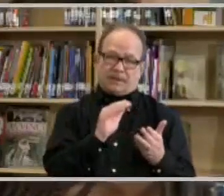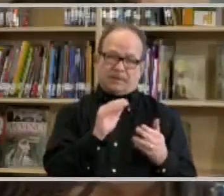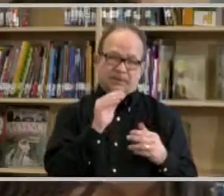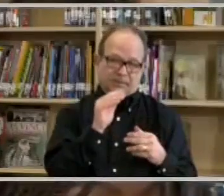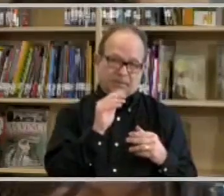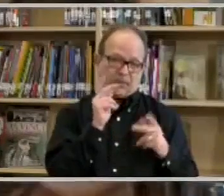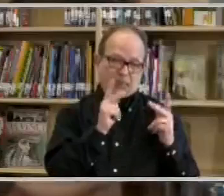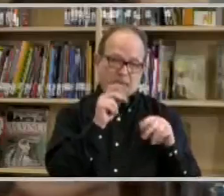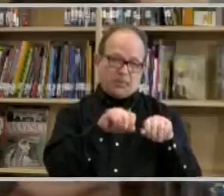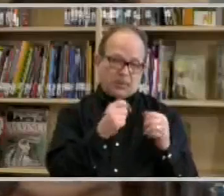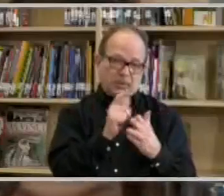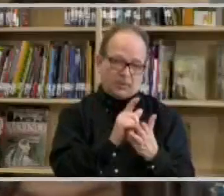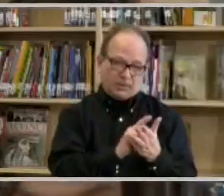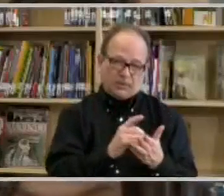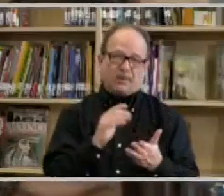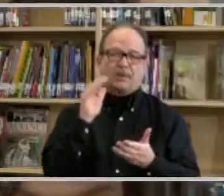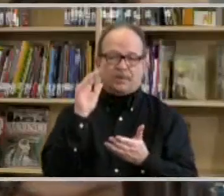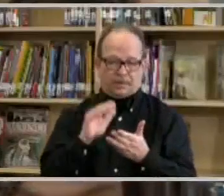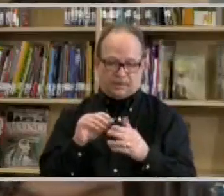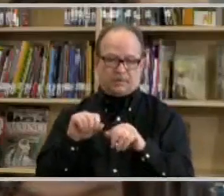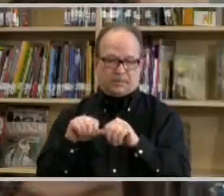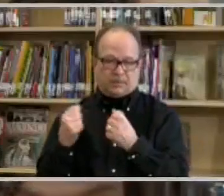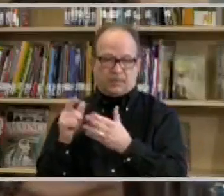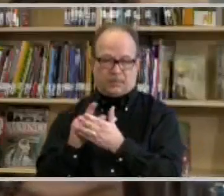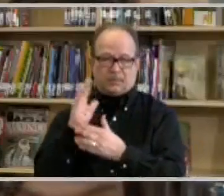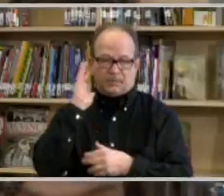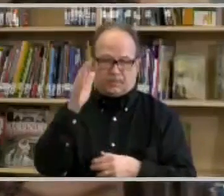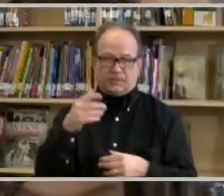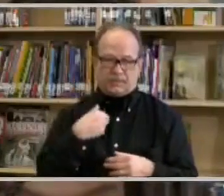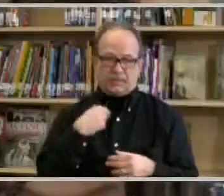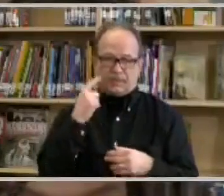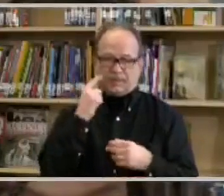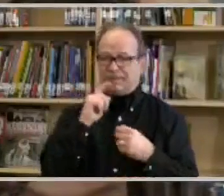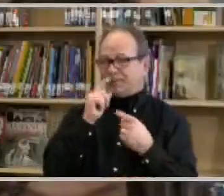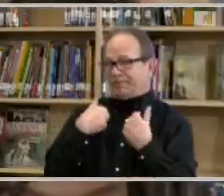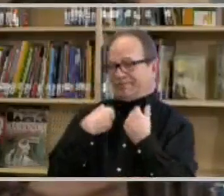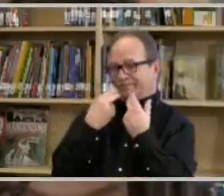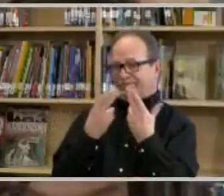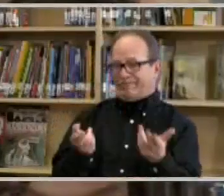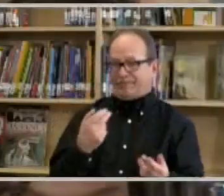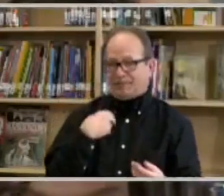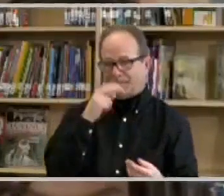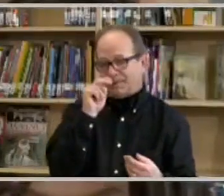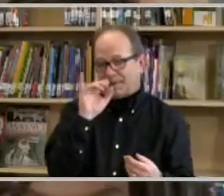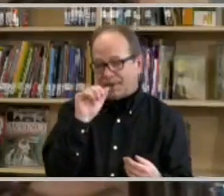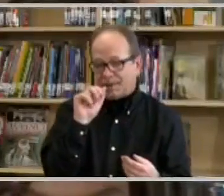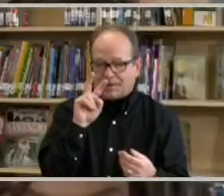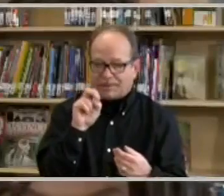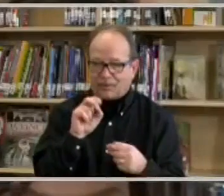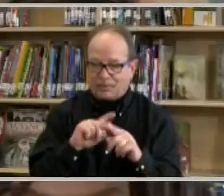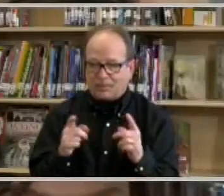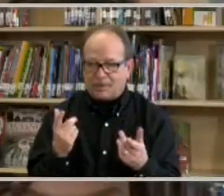BEFORE THEY COMMIT A CRIME, AND FEWER PEOPLE WILL COMMIT THE CRIMES THAT.